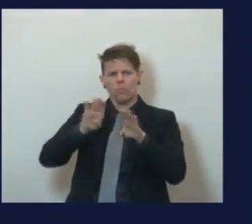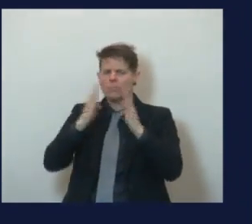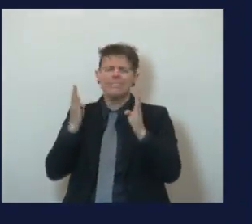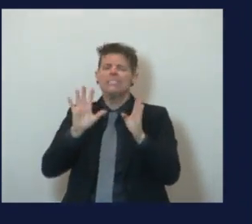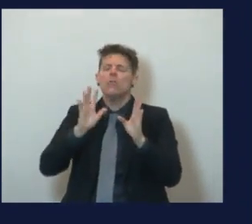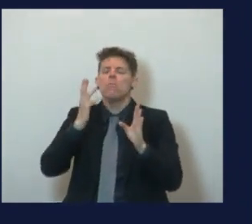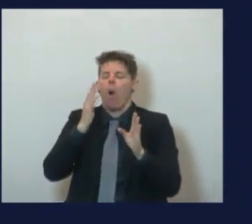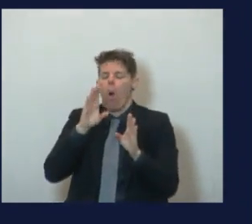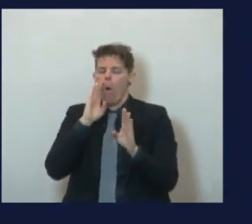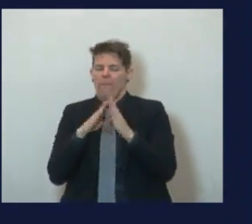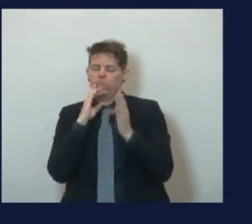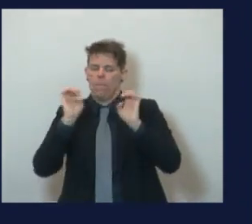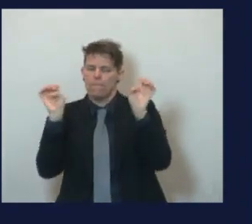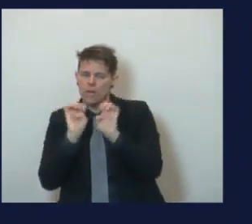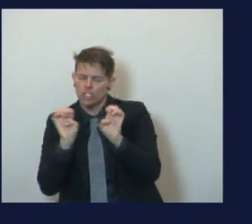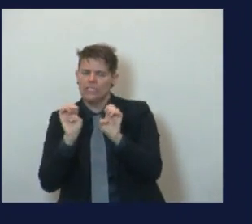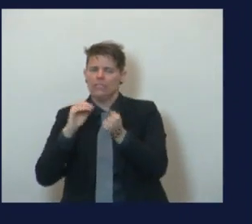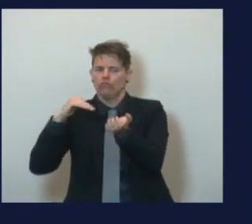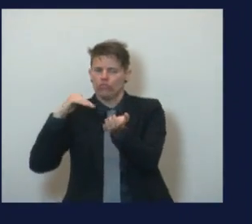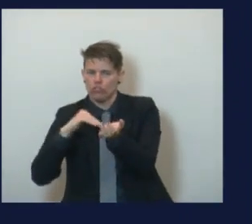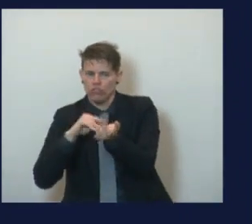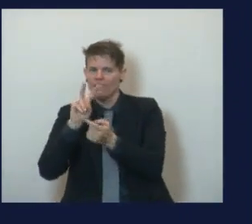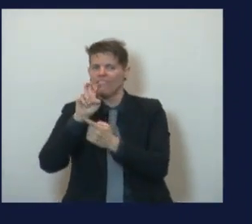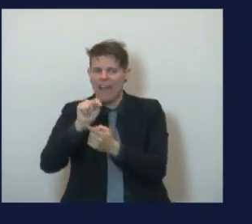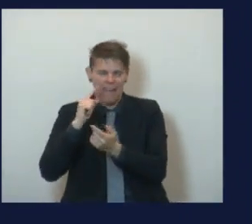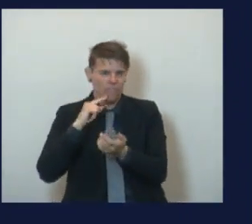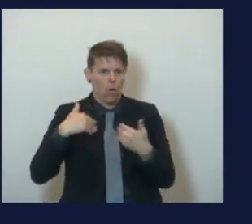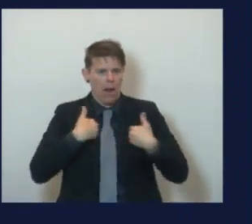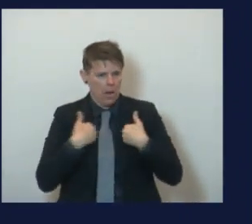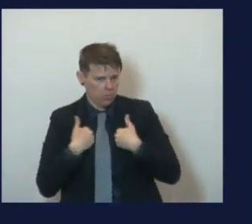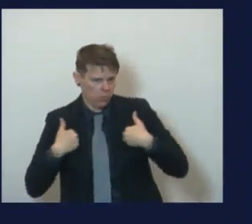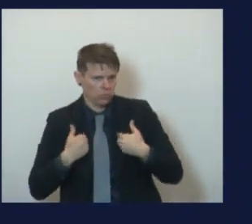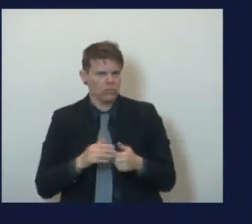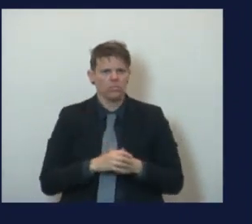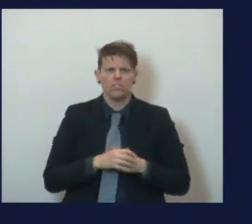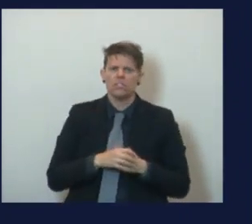AND PEOPLE MIGHT WONDER WHY WE DIDN’T JUST OPEN IT UP AGAIN.